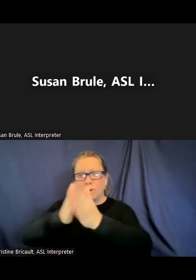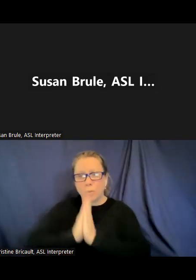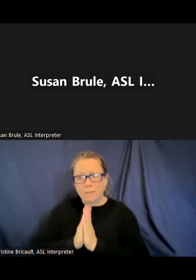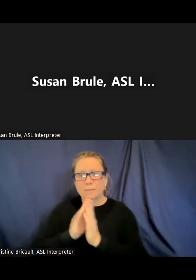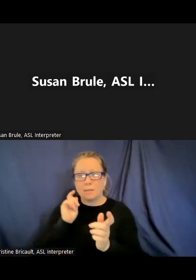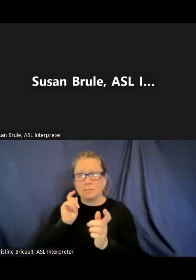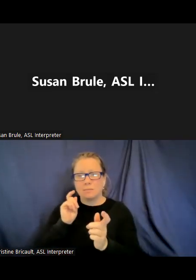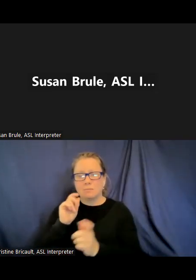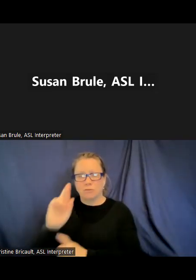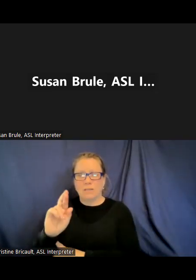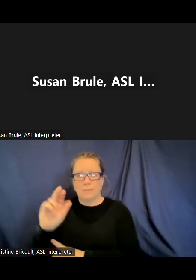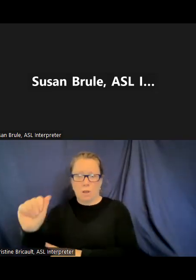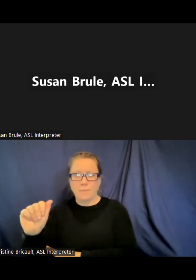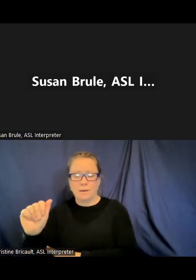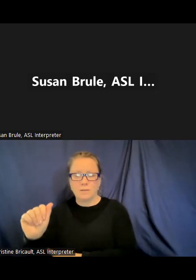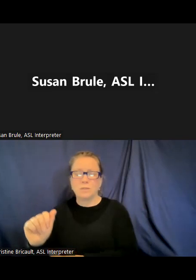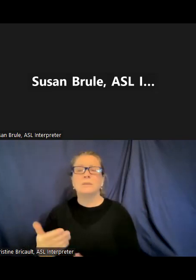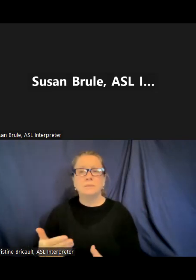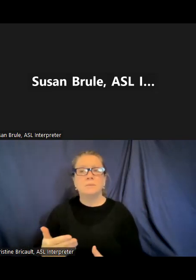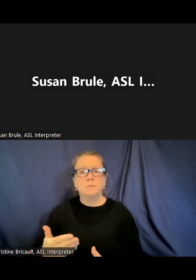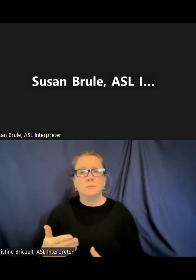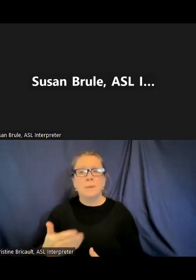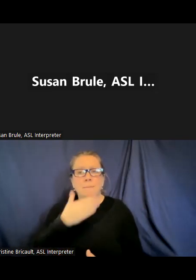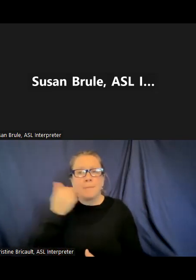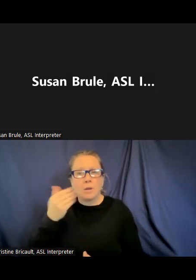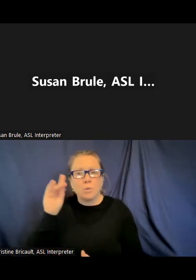It's a good idea to do that on your meeting notice.